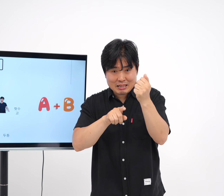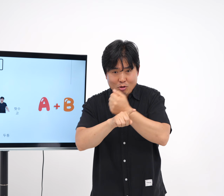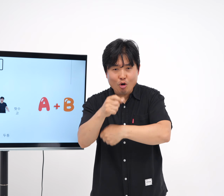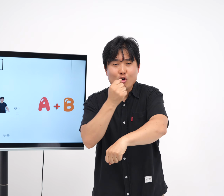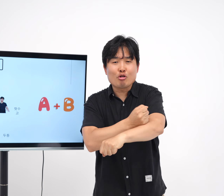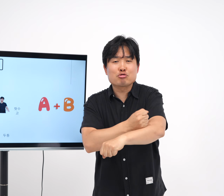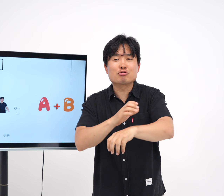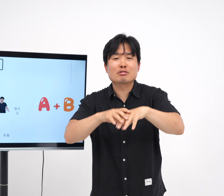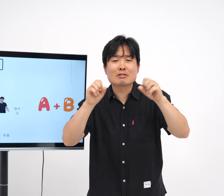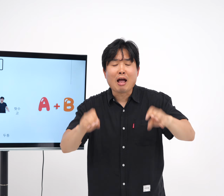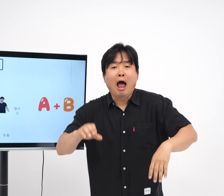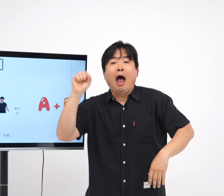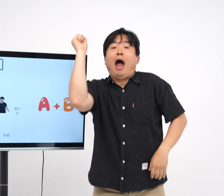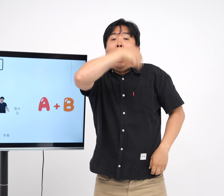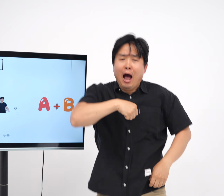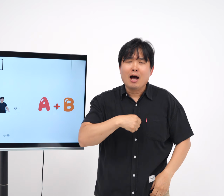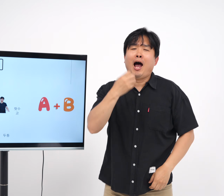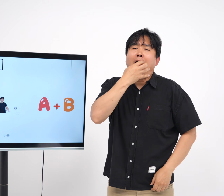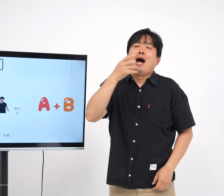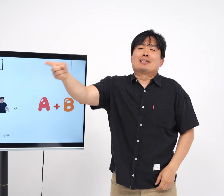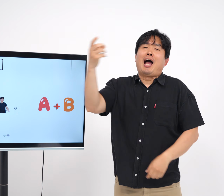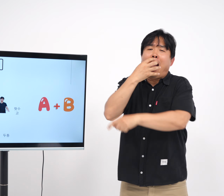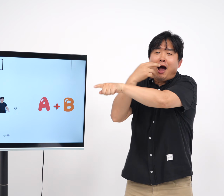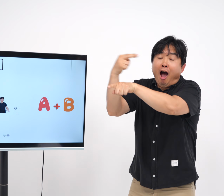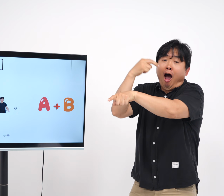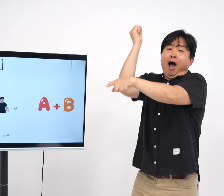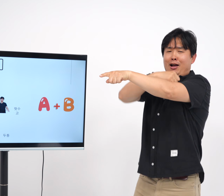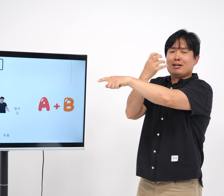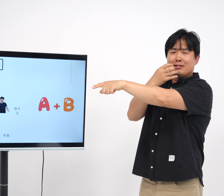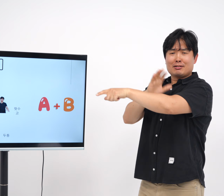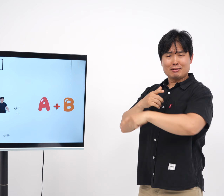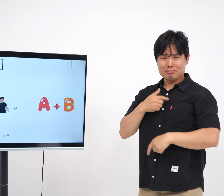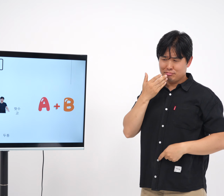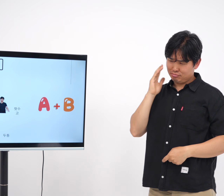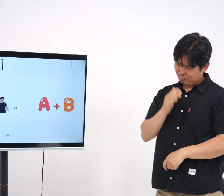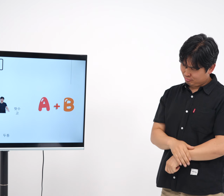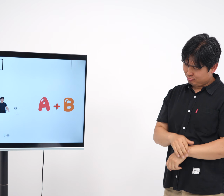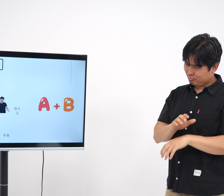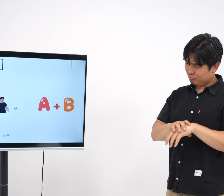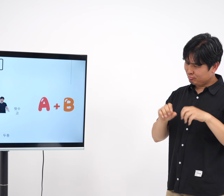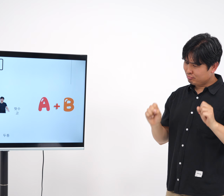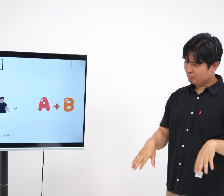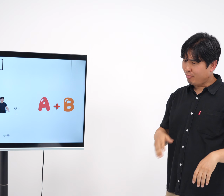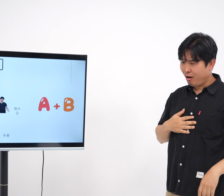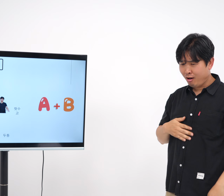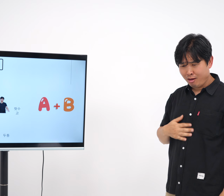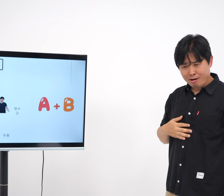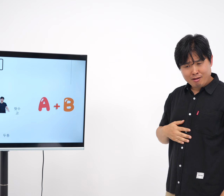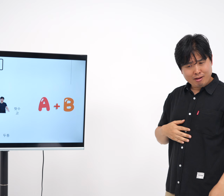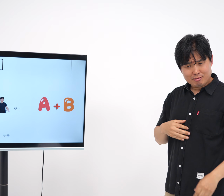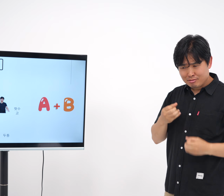hearing people understand it to mean "Ah~~! What a waste of effort!" However, deaf people have simply used it as "It was a waste of effort."